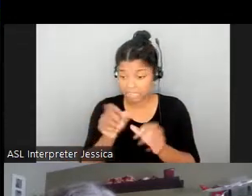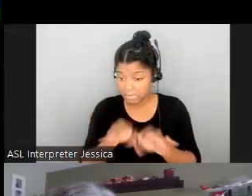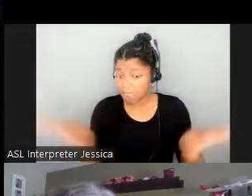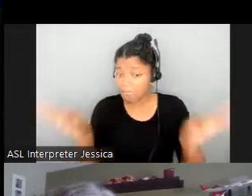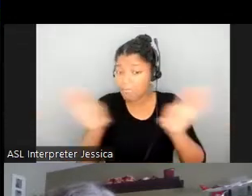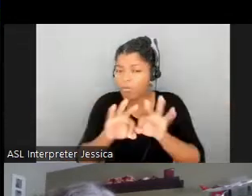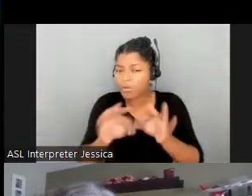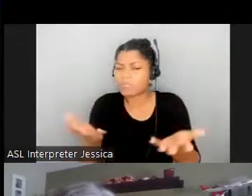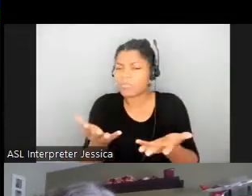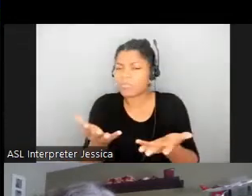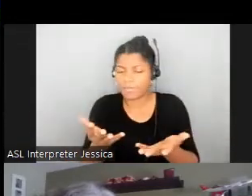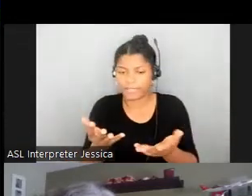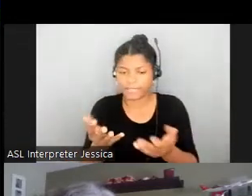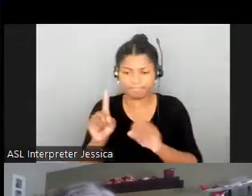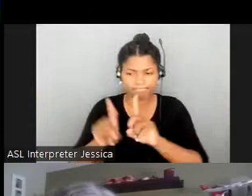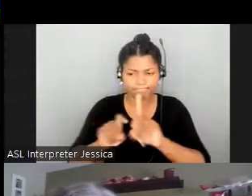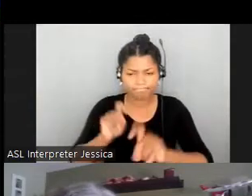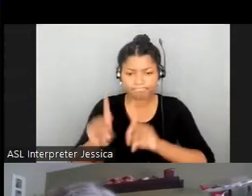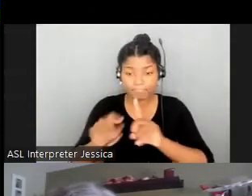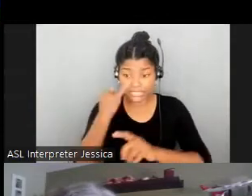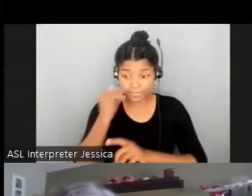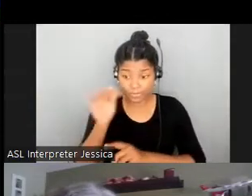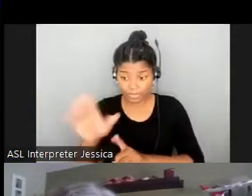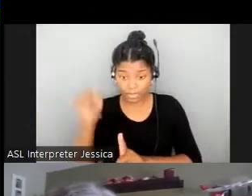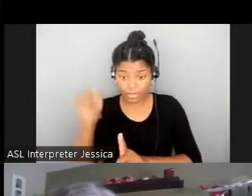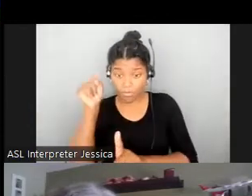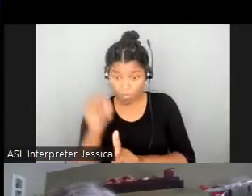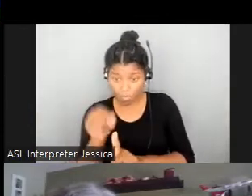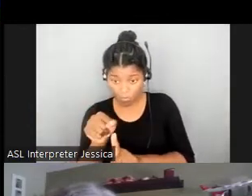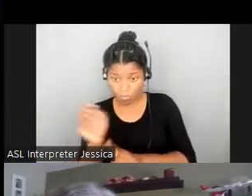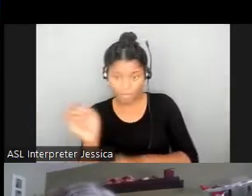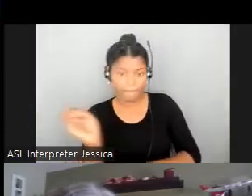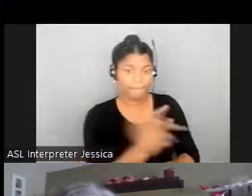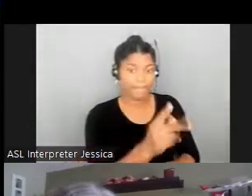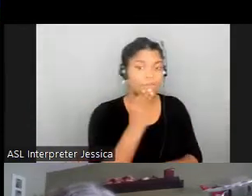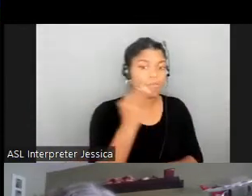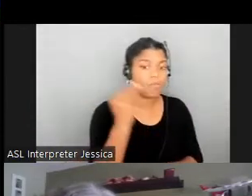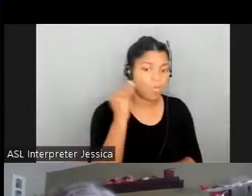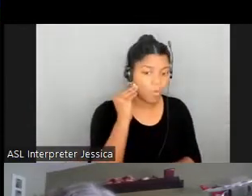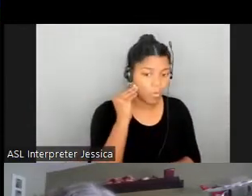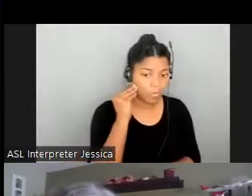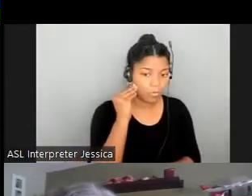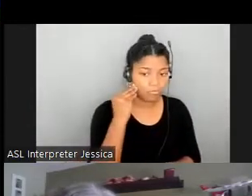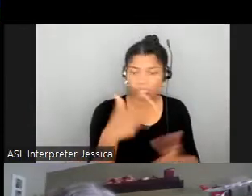If their goal was to return to their home, whatever their home might be, whether it was